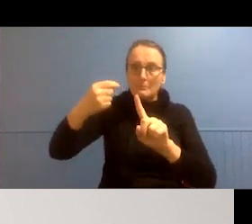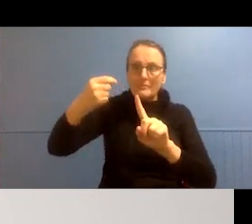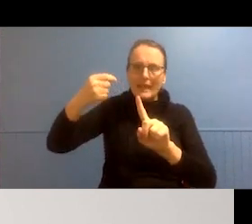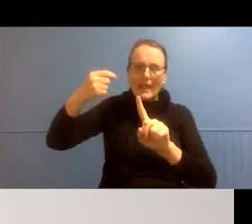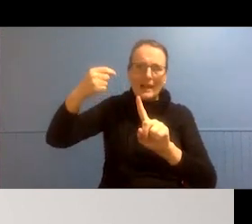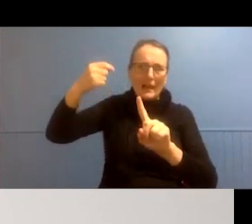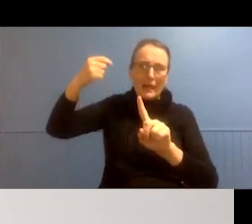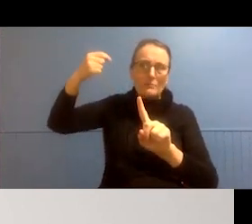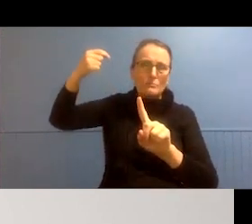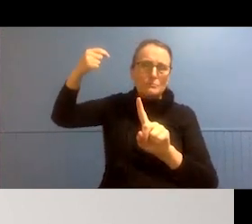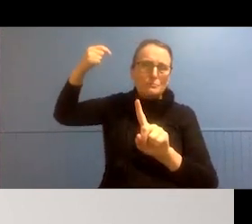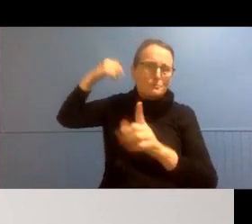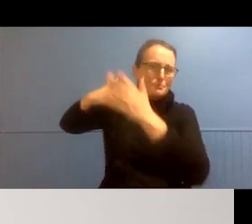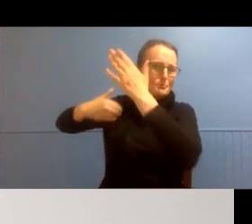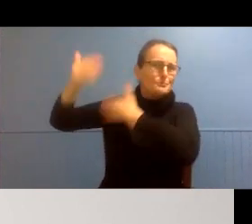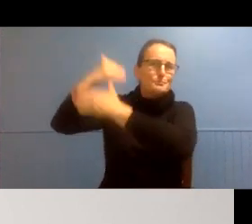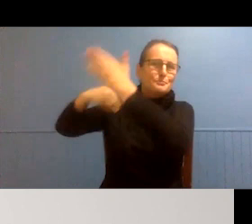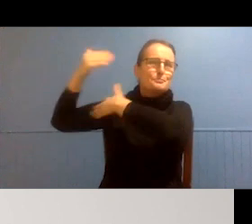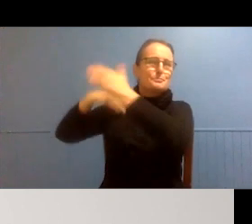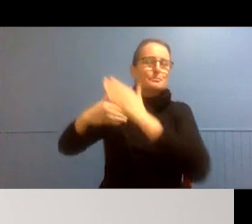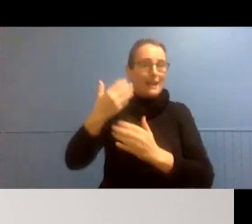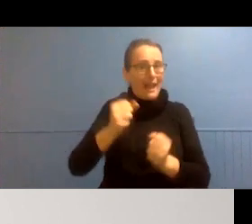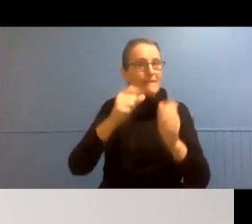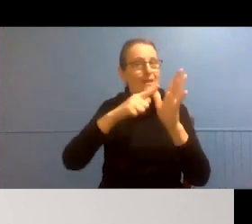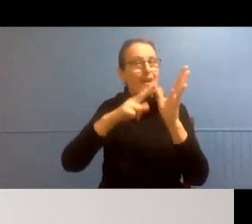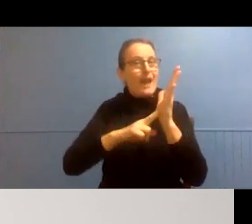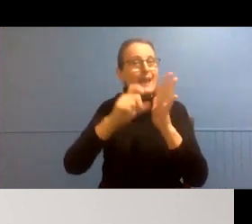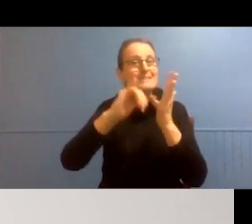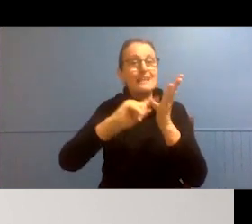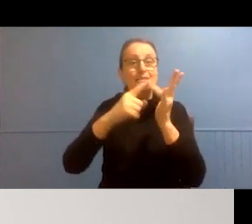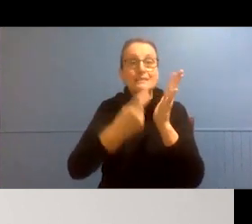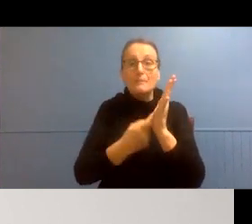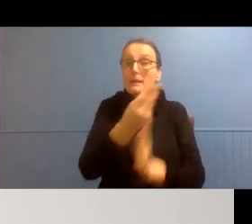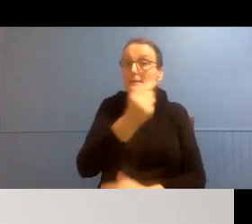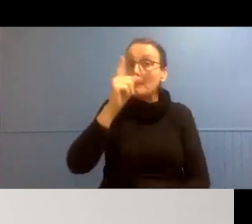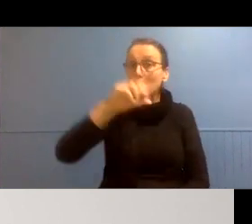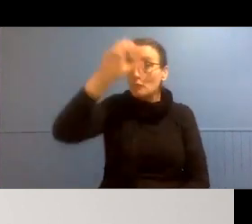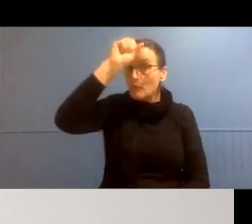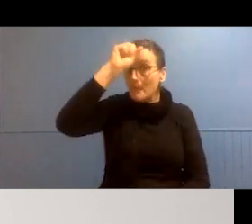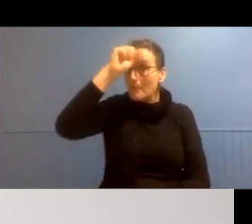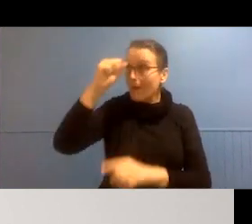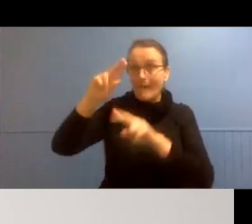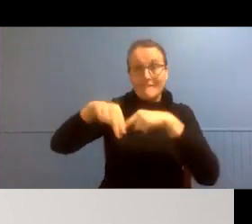have ancestors and some of us remember our lineage and know our